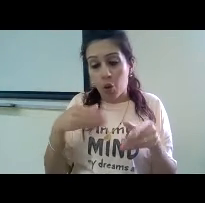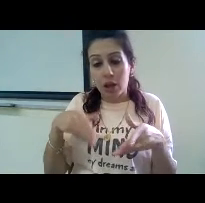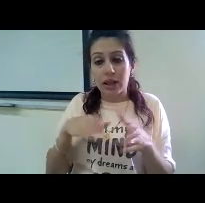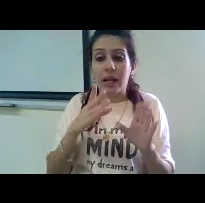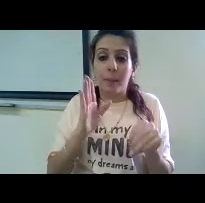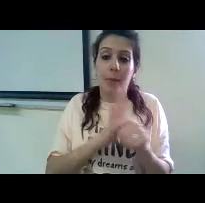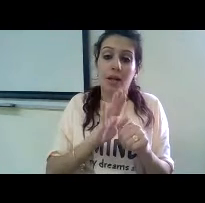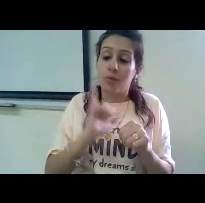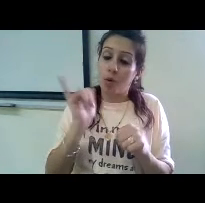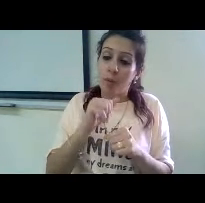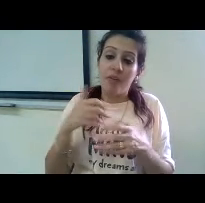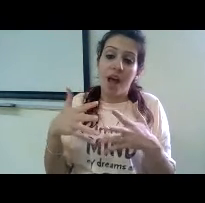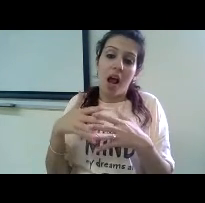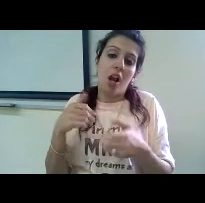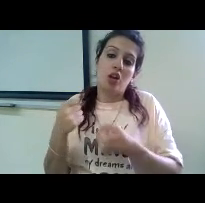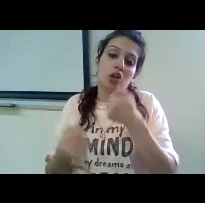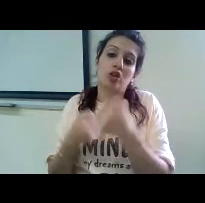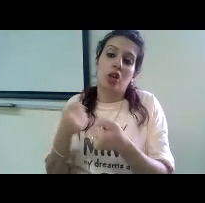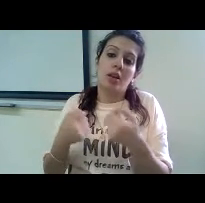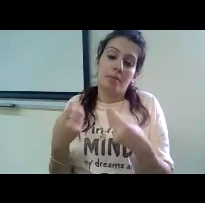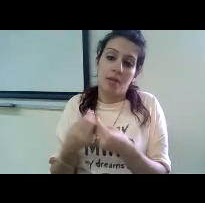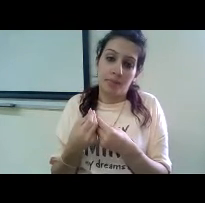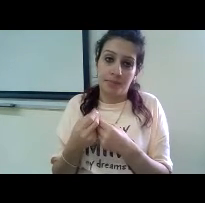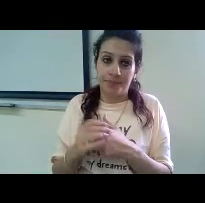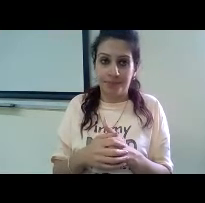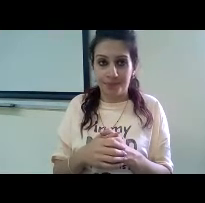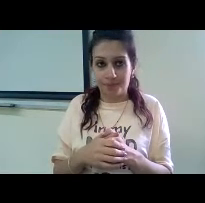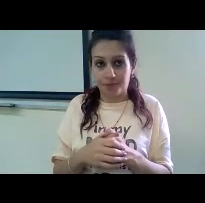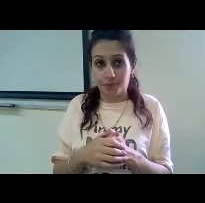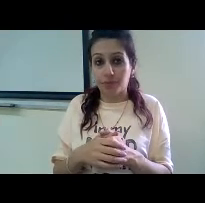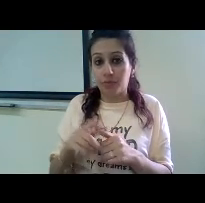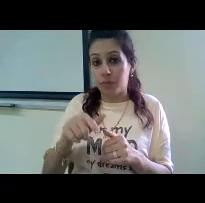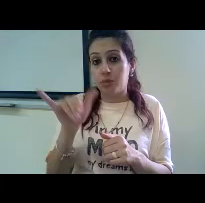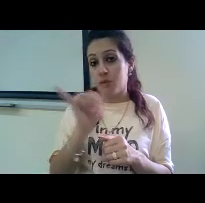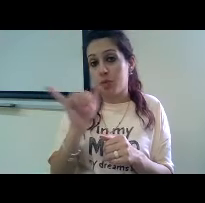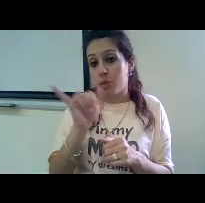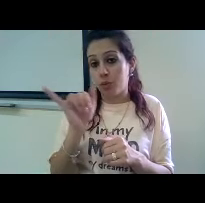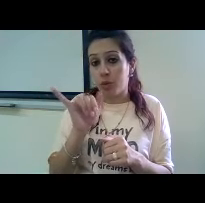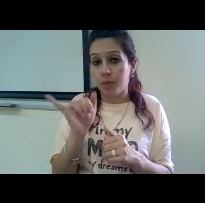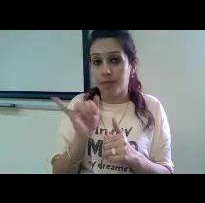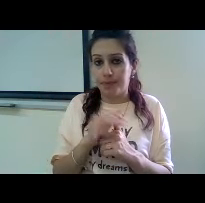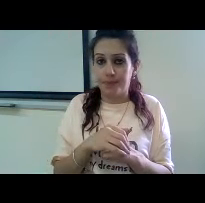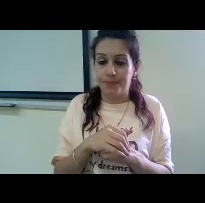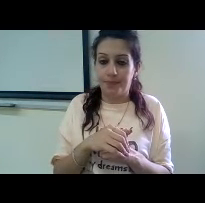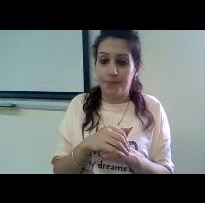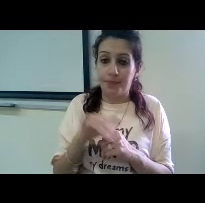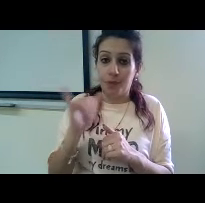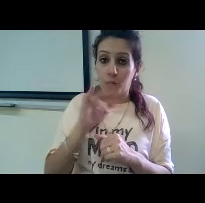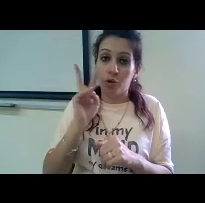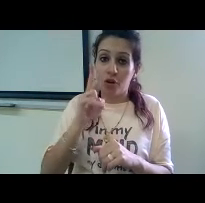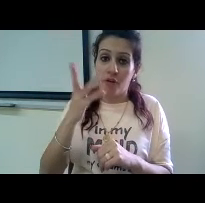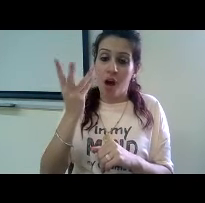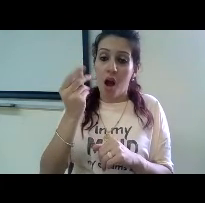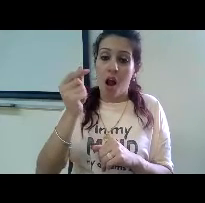I did not find the data for Jordan. I'm sorry, but you can see that.